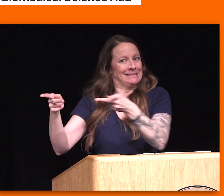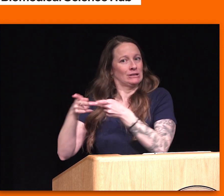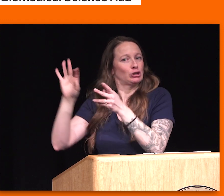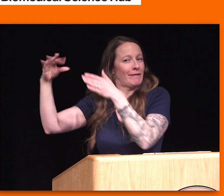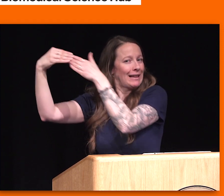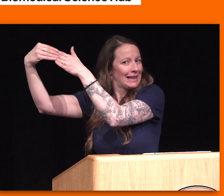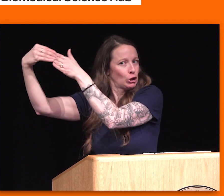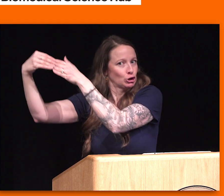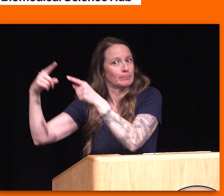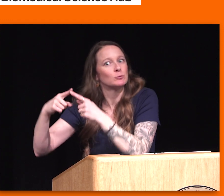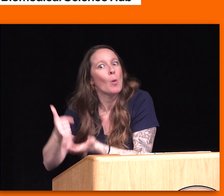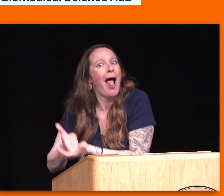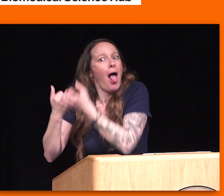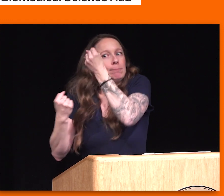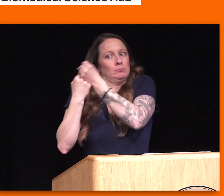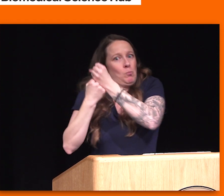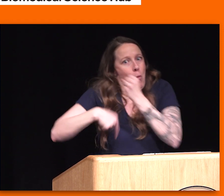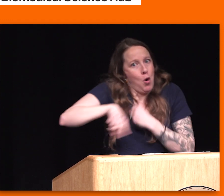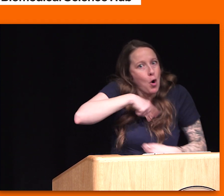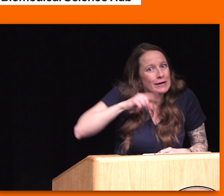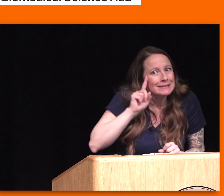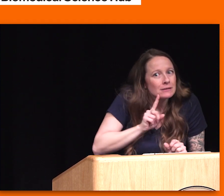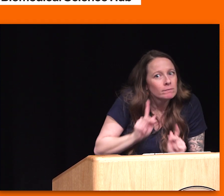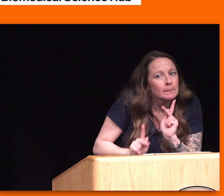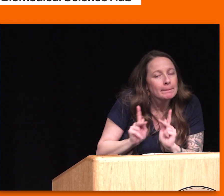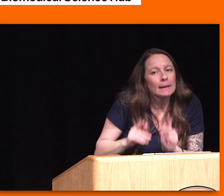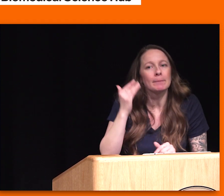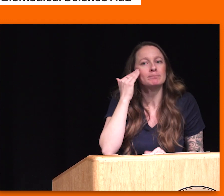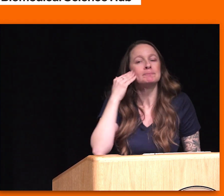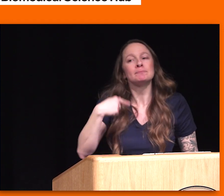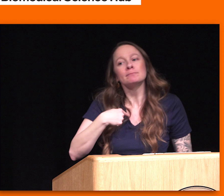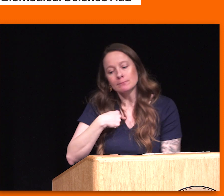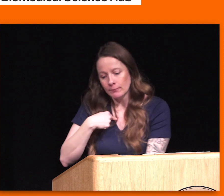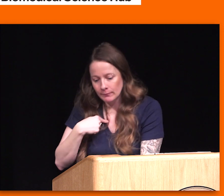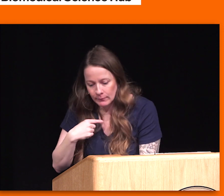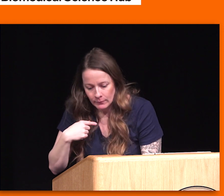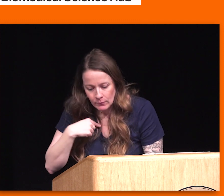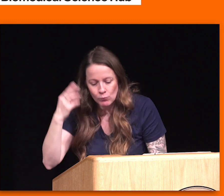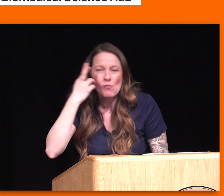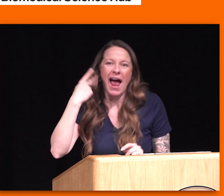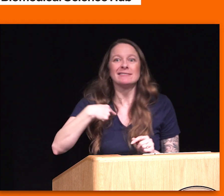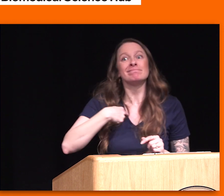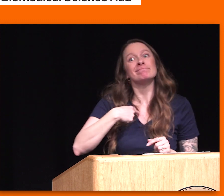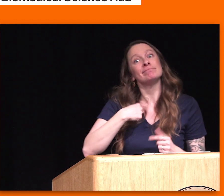So, we realized that we needed Deaf people in positions of leadership to support the Deaf community at the college.